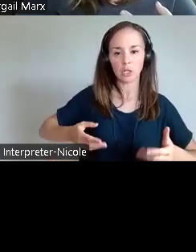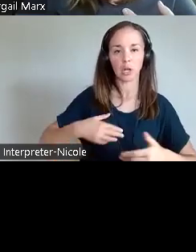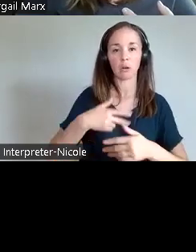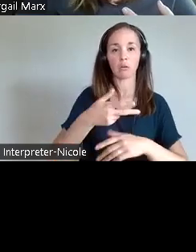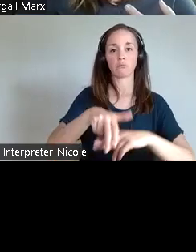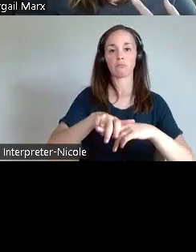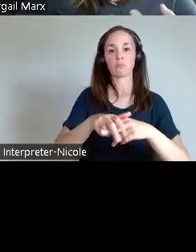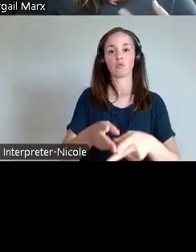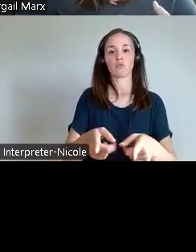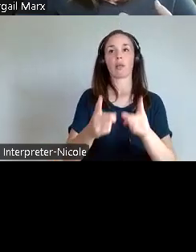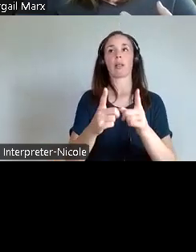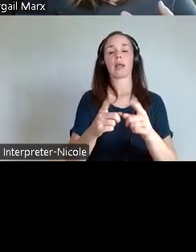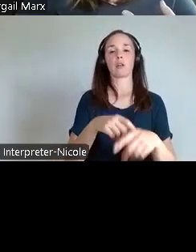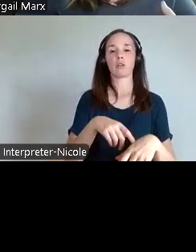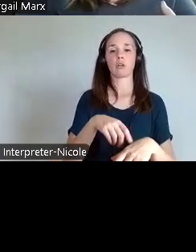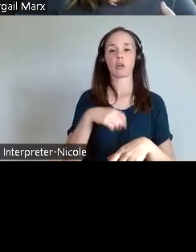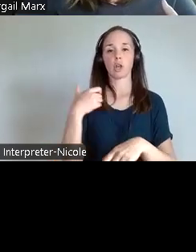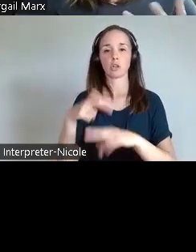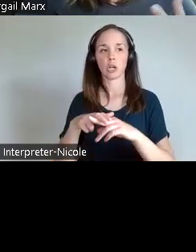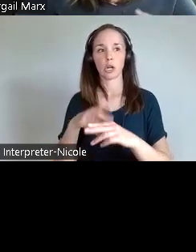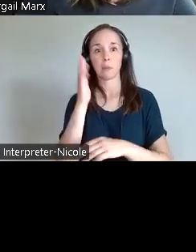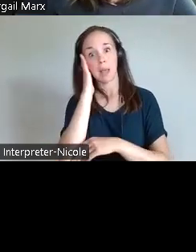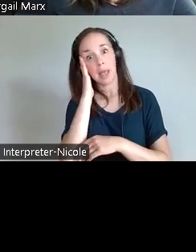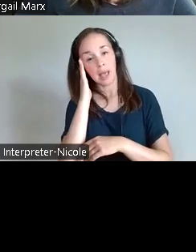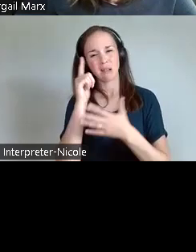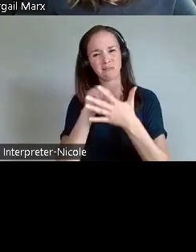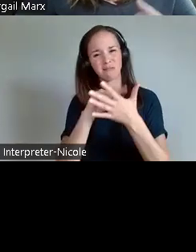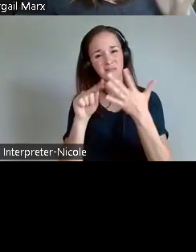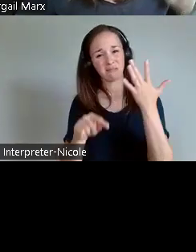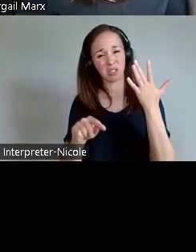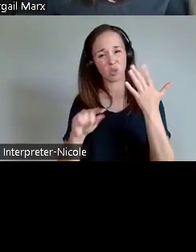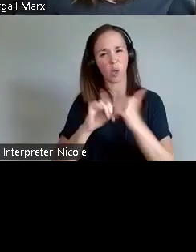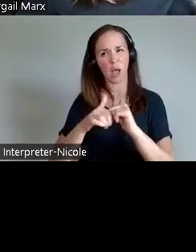other seating, when they're in their bed, and so mounting equipment that positions